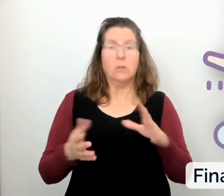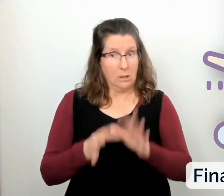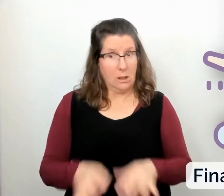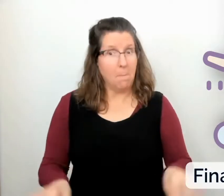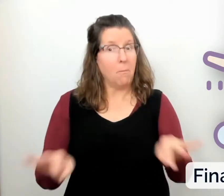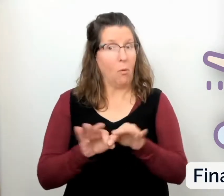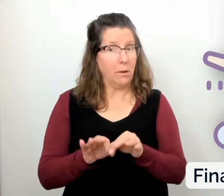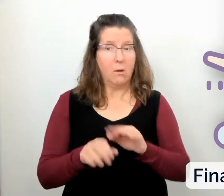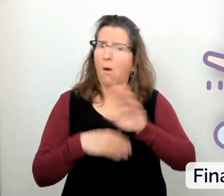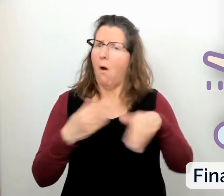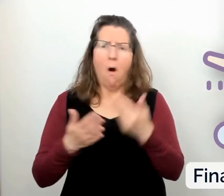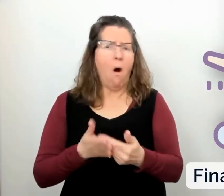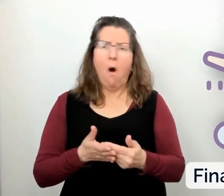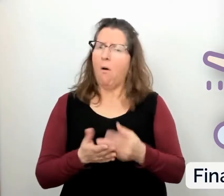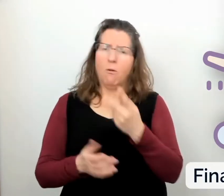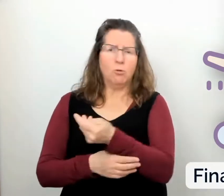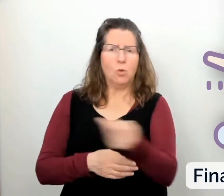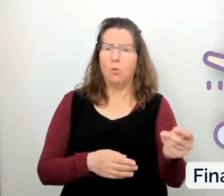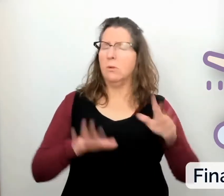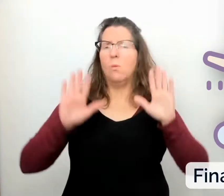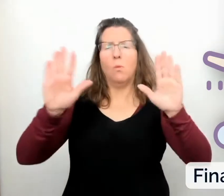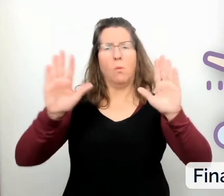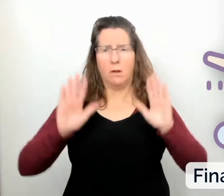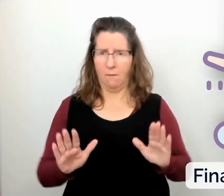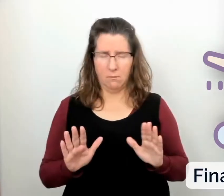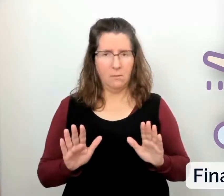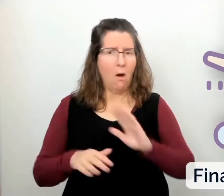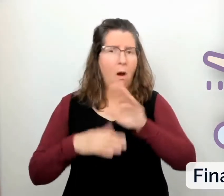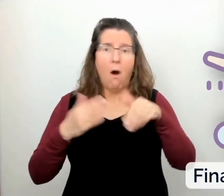Important topics! All the tools I introduced are awesome.